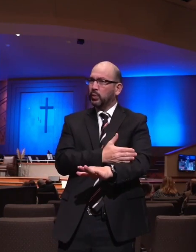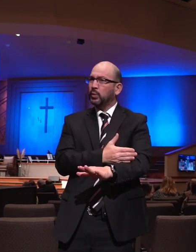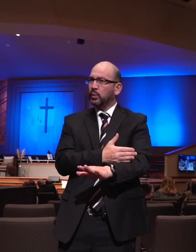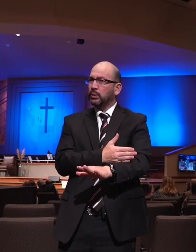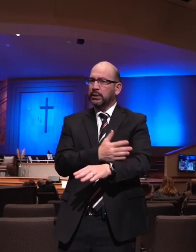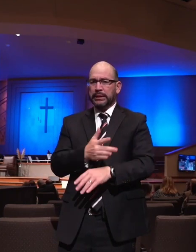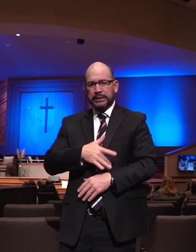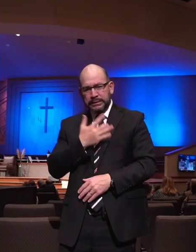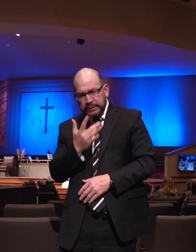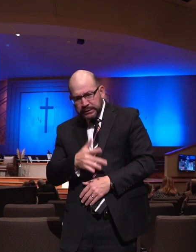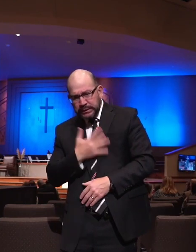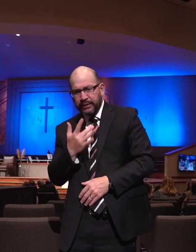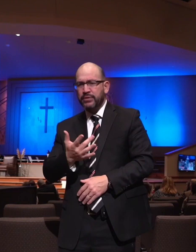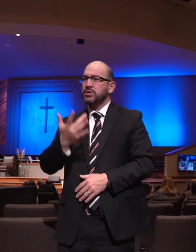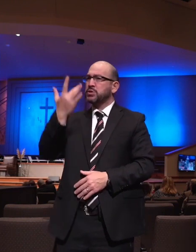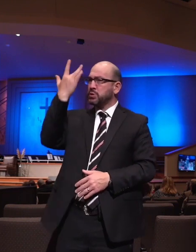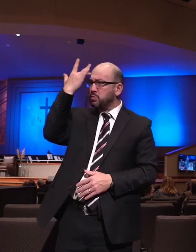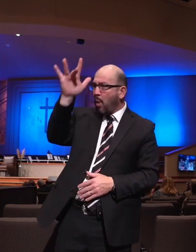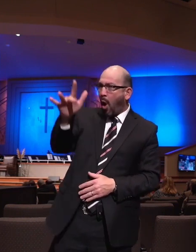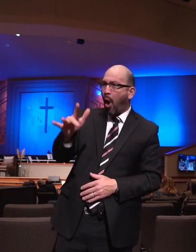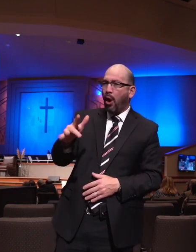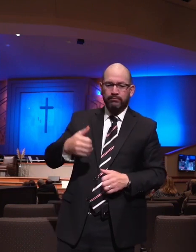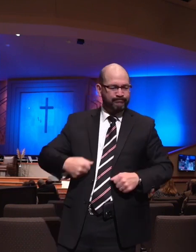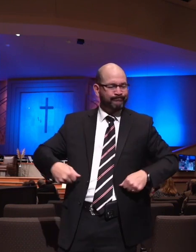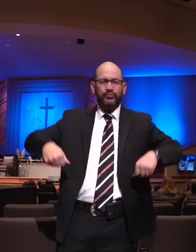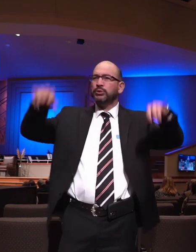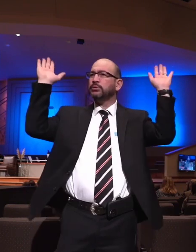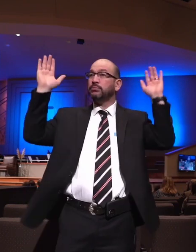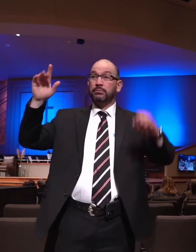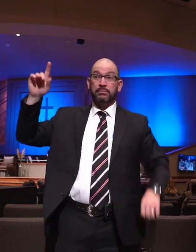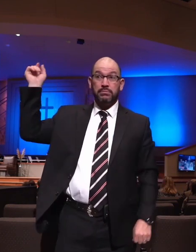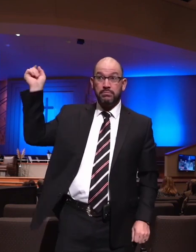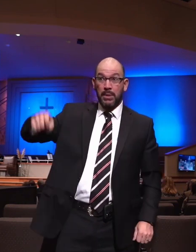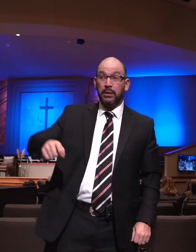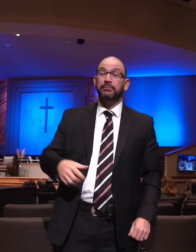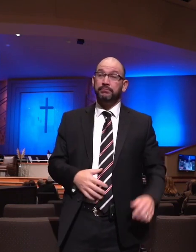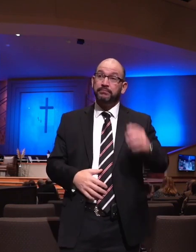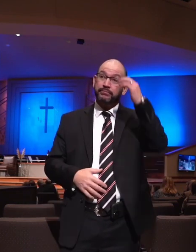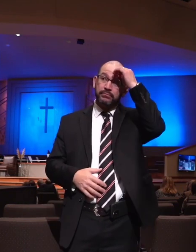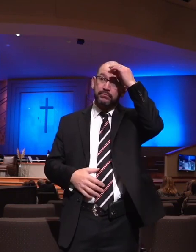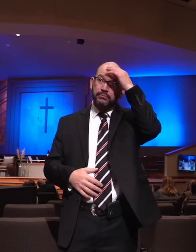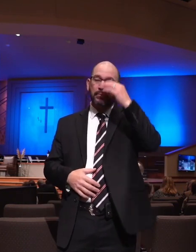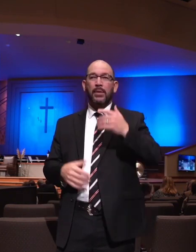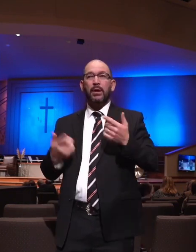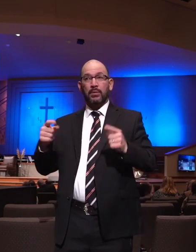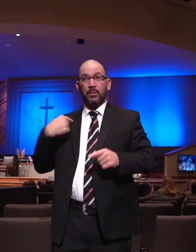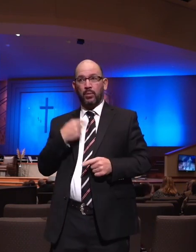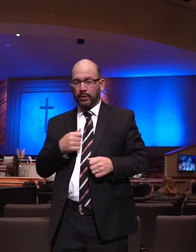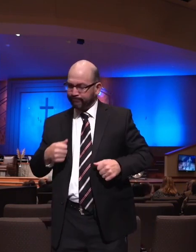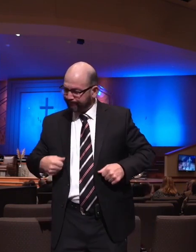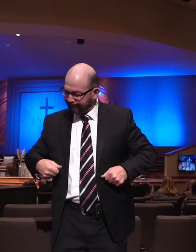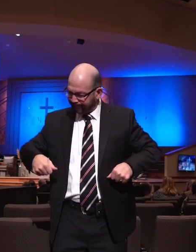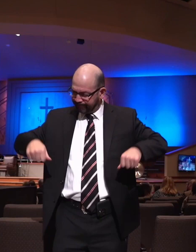appointments you have to develop number one when you surrender your trip as a